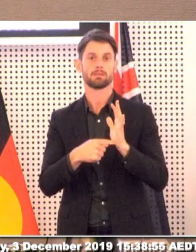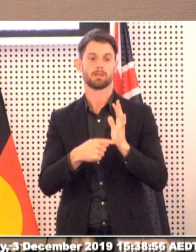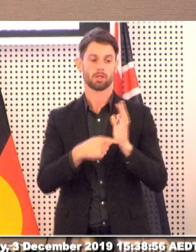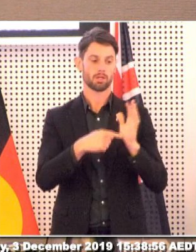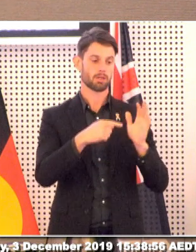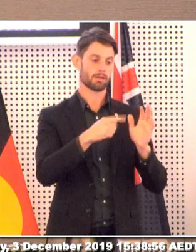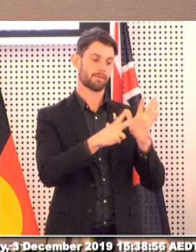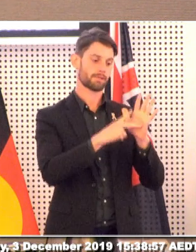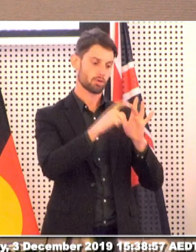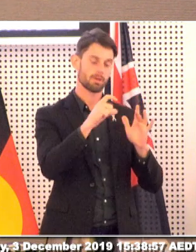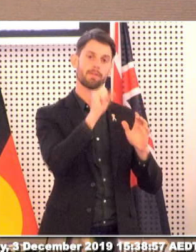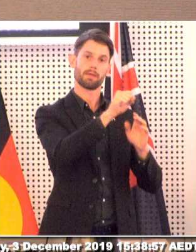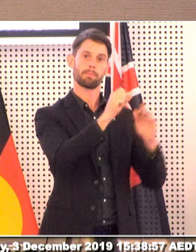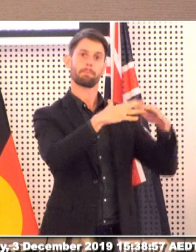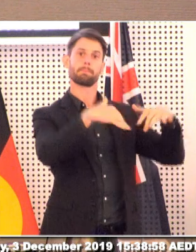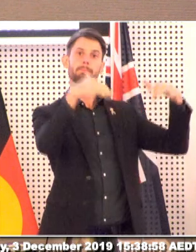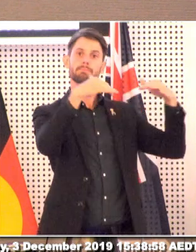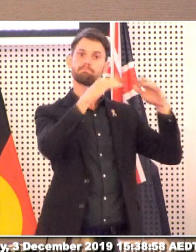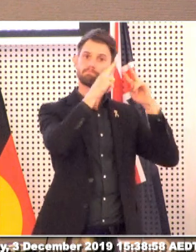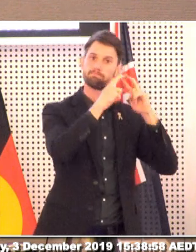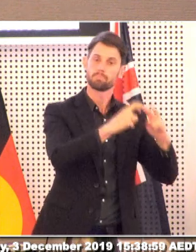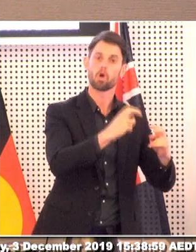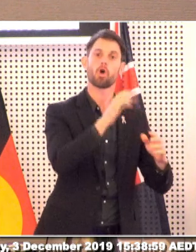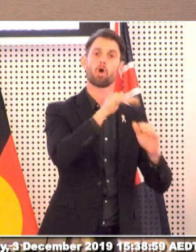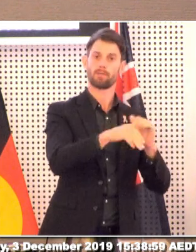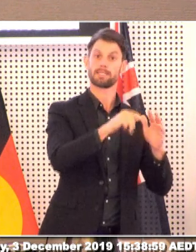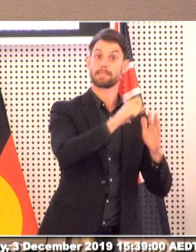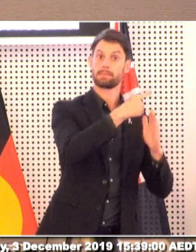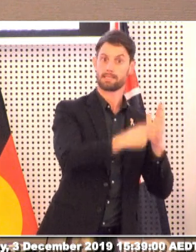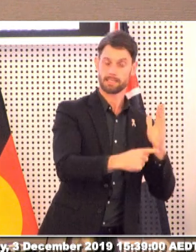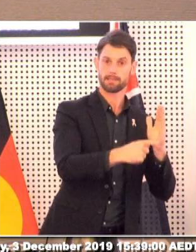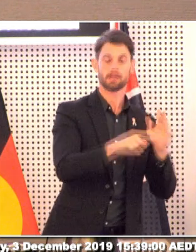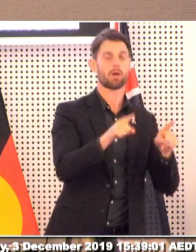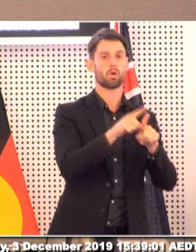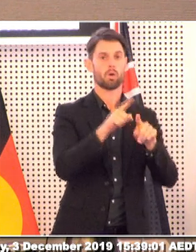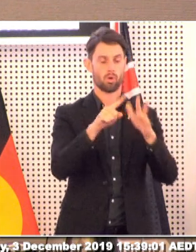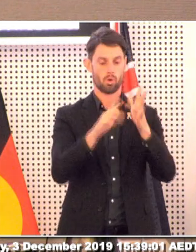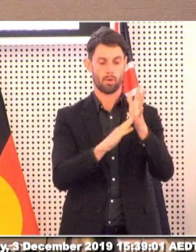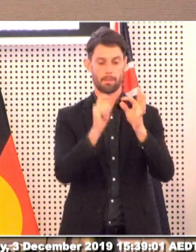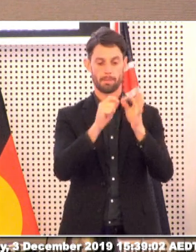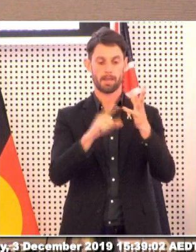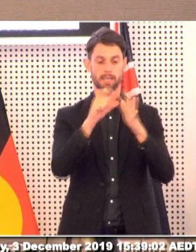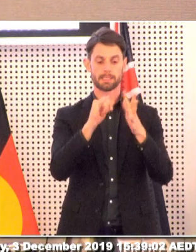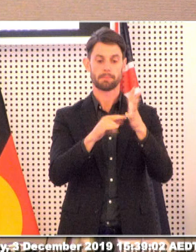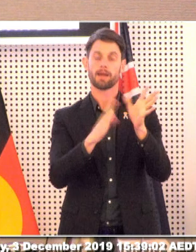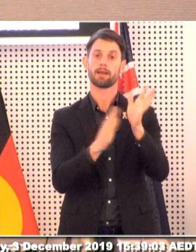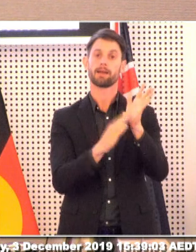Inquiry into Abuse in Disability, Ombudsman Victoria investigation reports into both